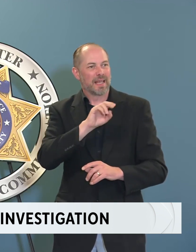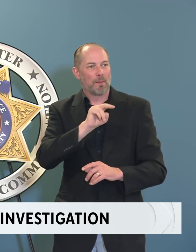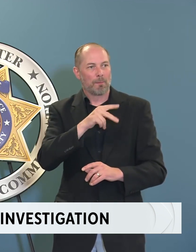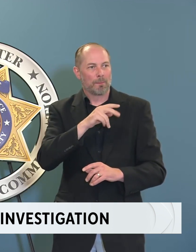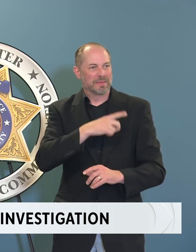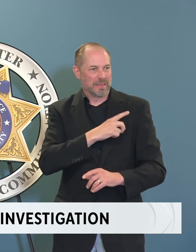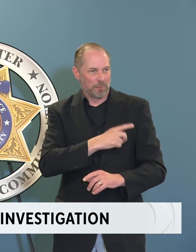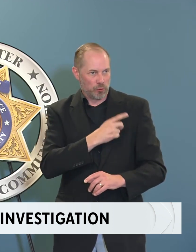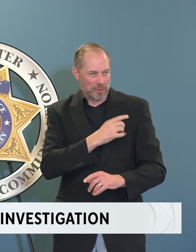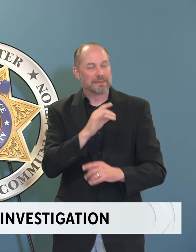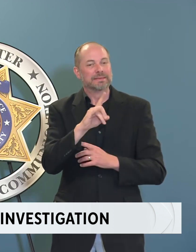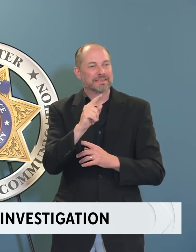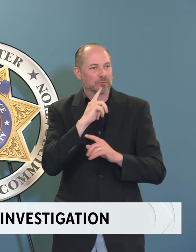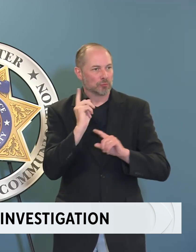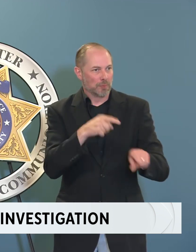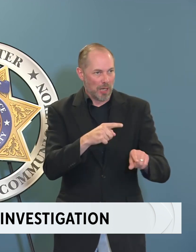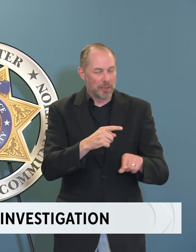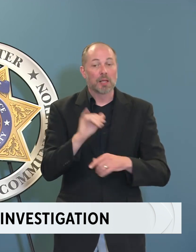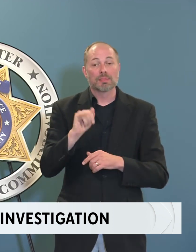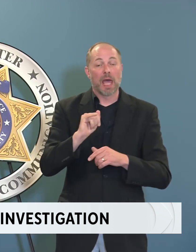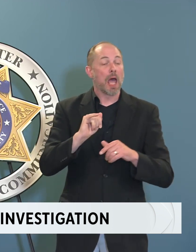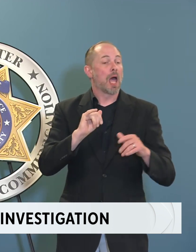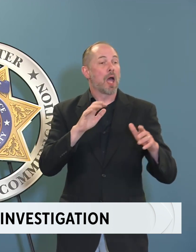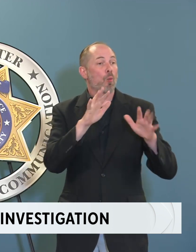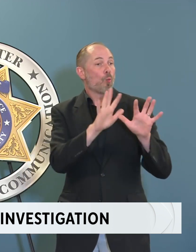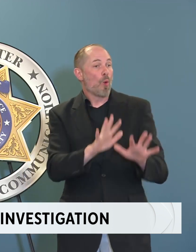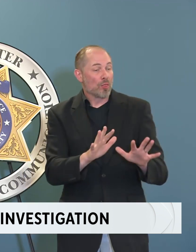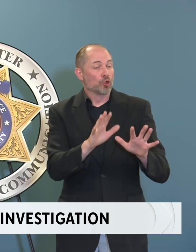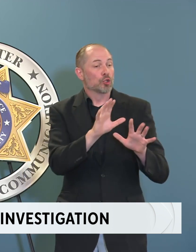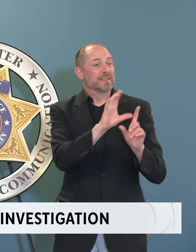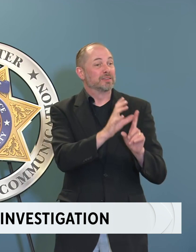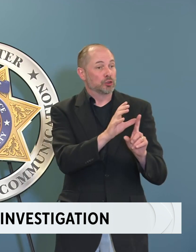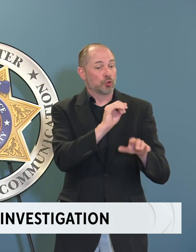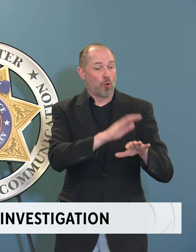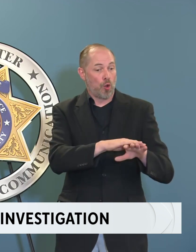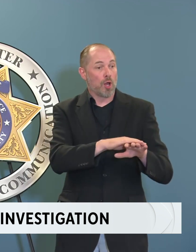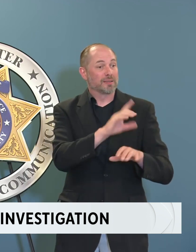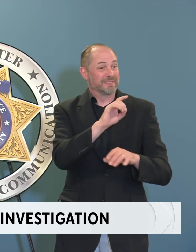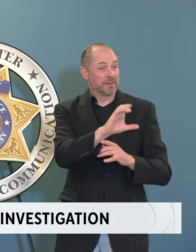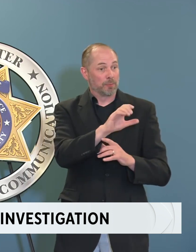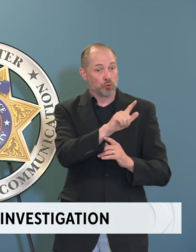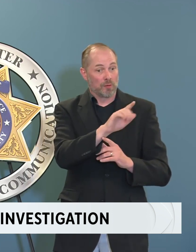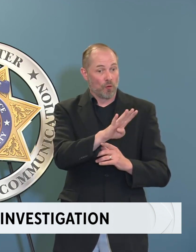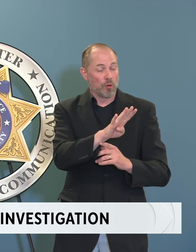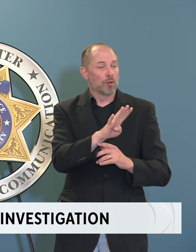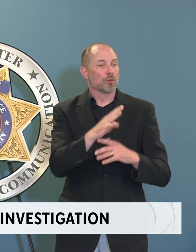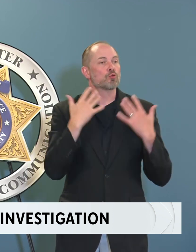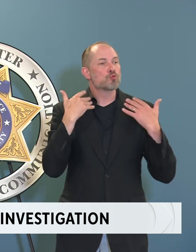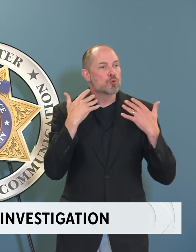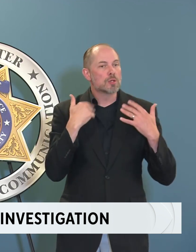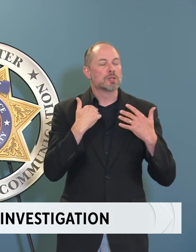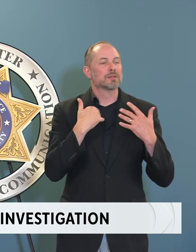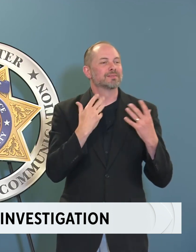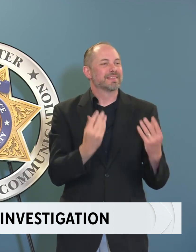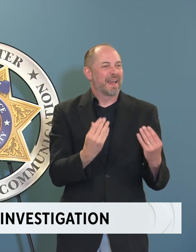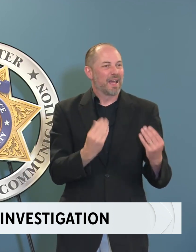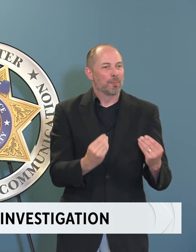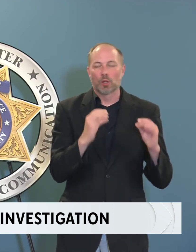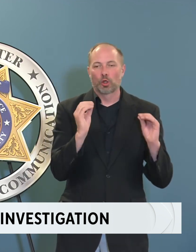VIEW FIRE PROTECTION DISTRICT ALONG WITH THE SHERIFF'S DEPUTY RESPONDED. THE WEATHER CONDITIONS ON DECEMBER 24th